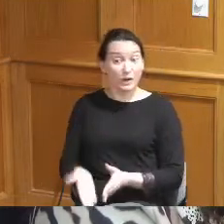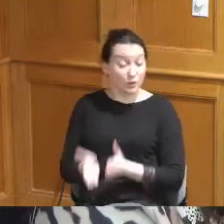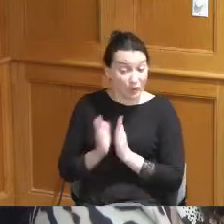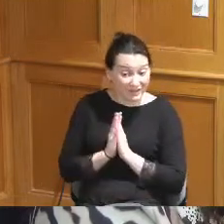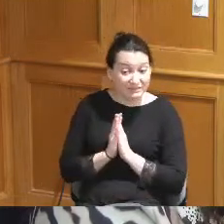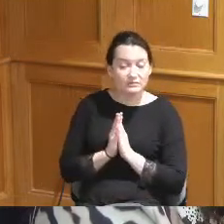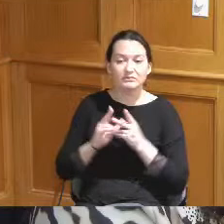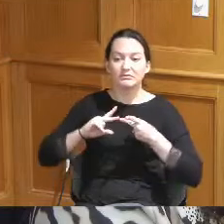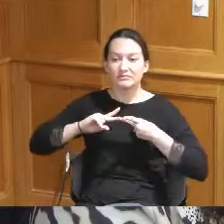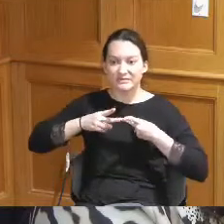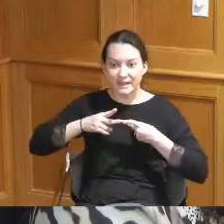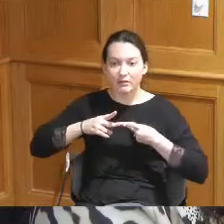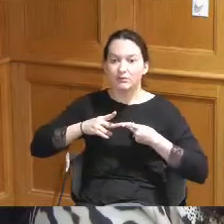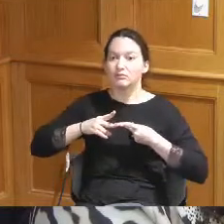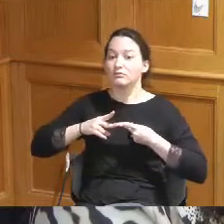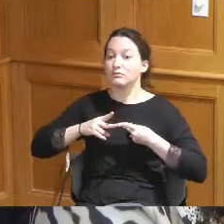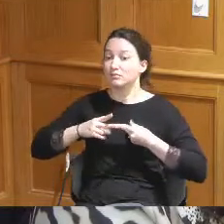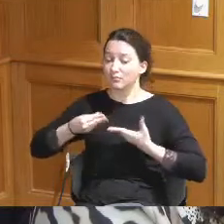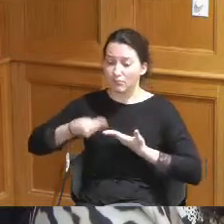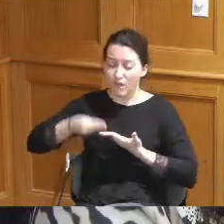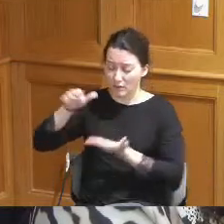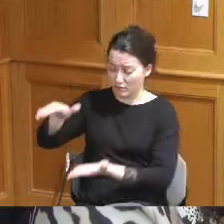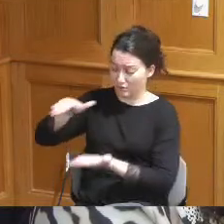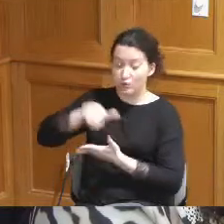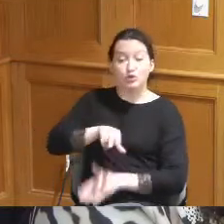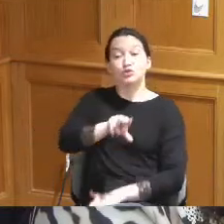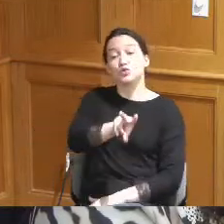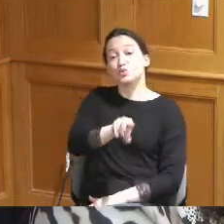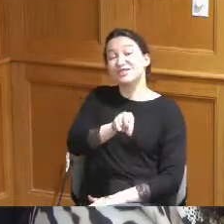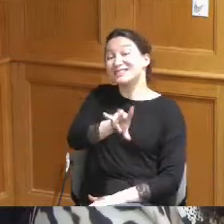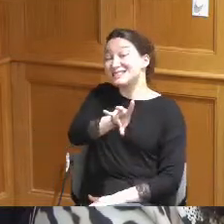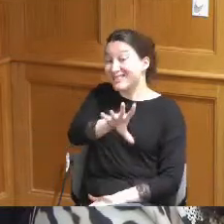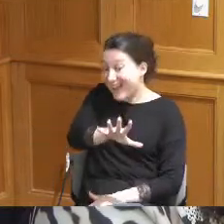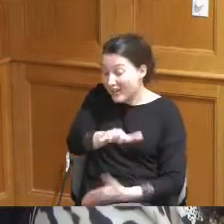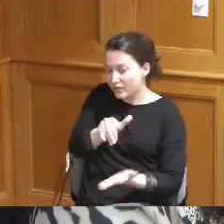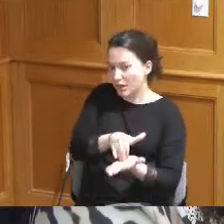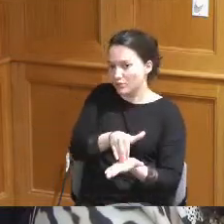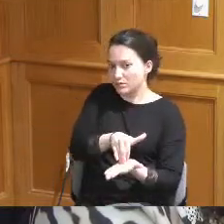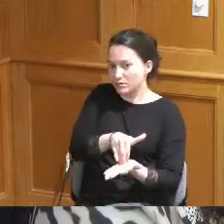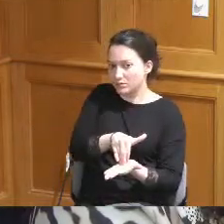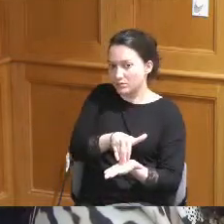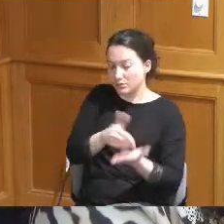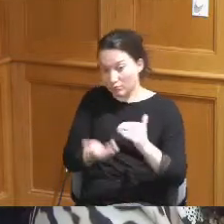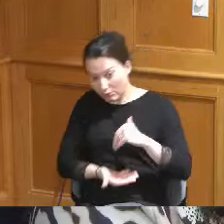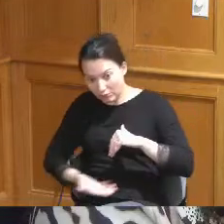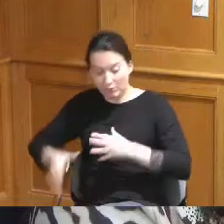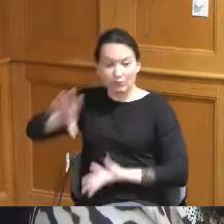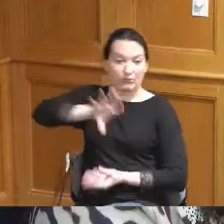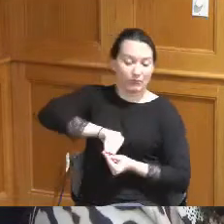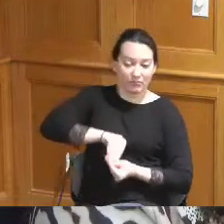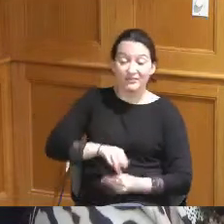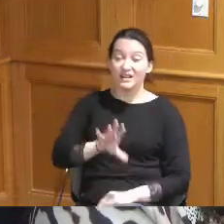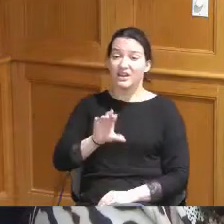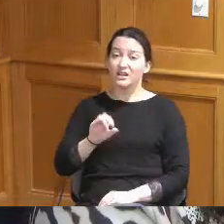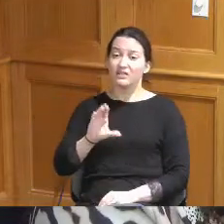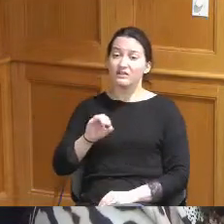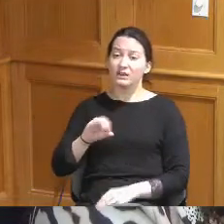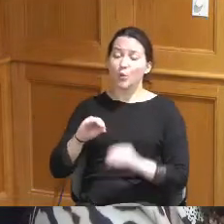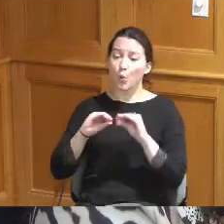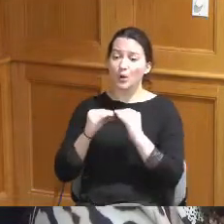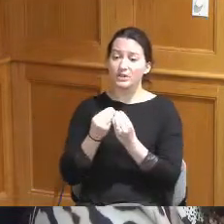a second round or funding 275,000 to serve an additional 50 organizations on the list